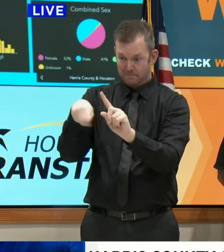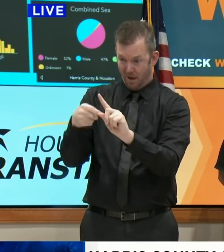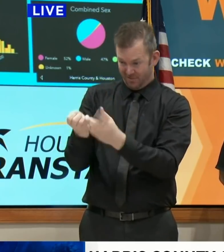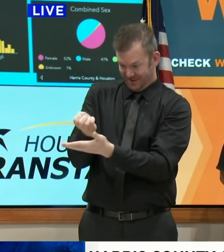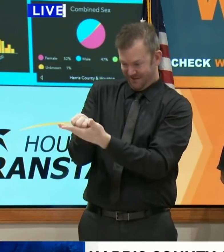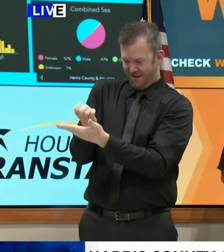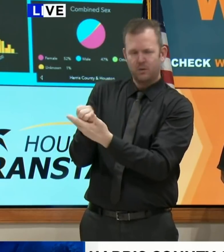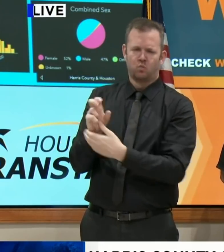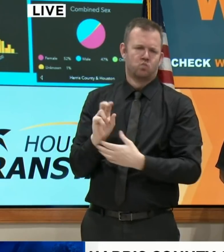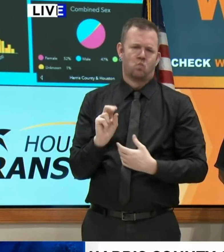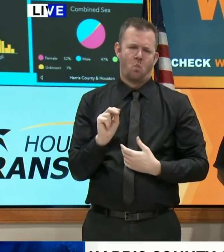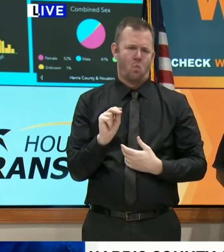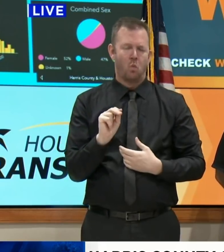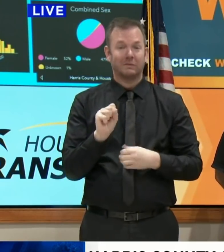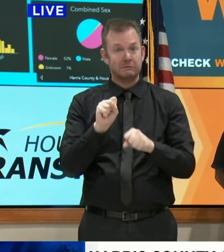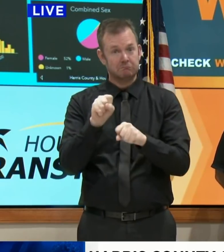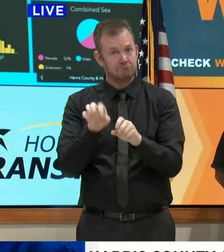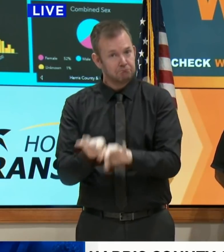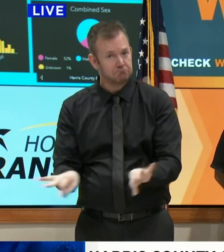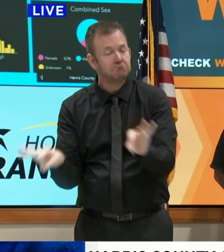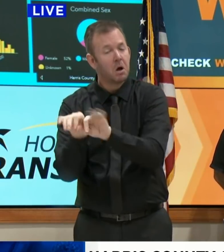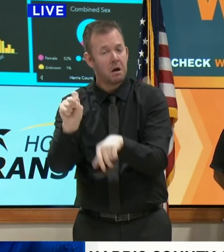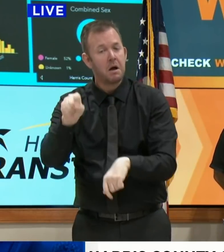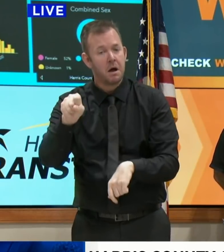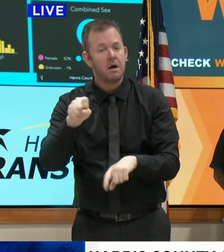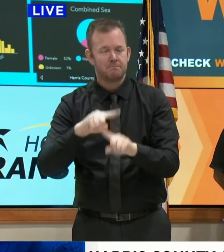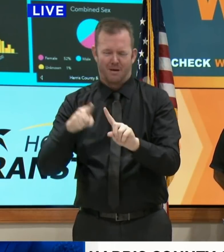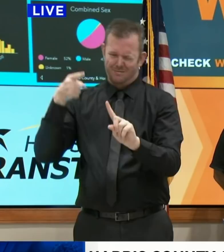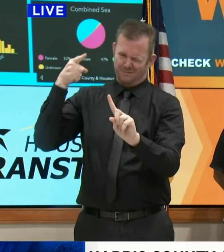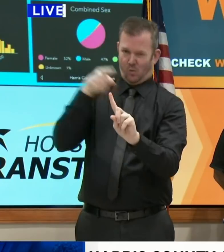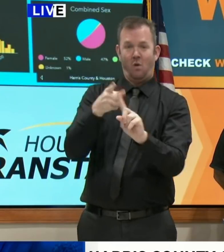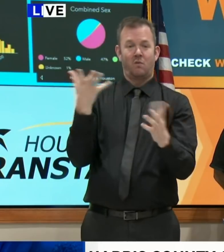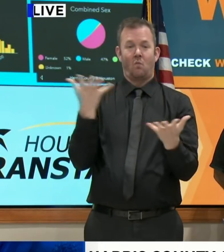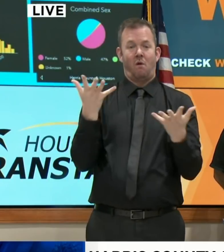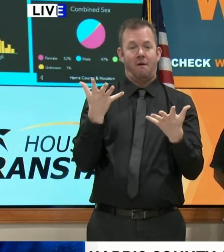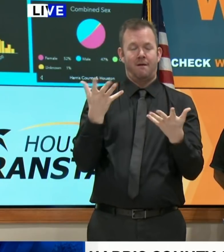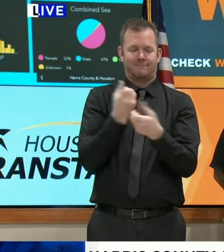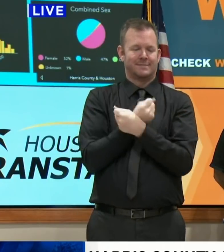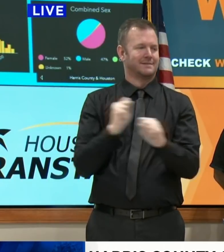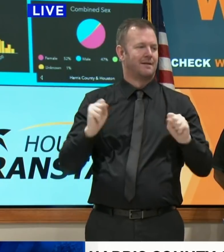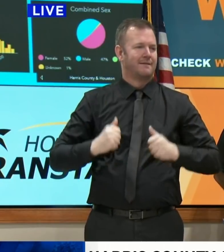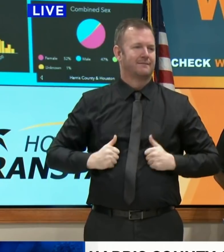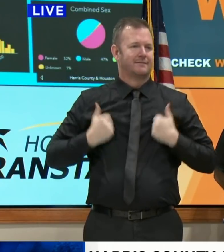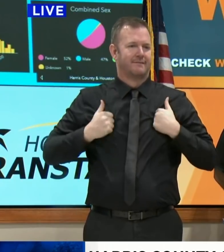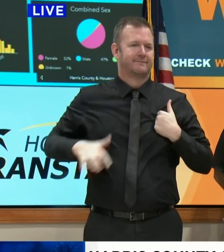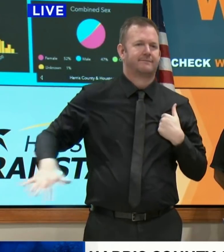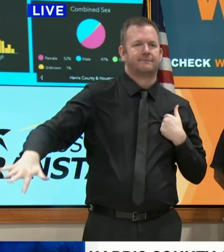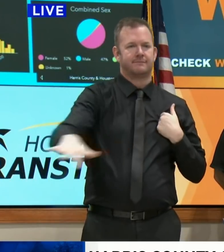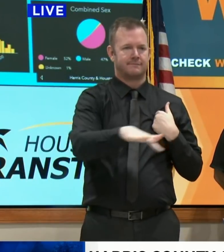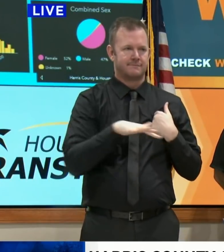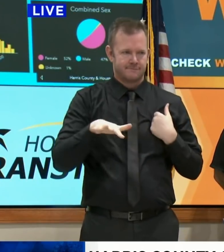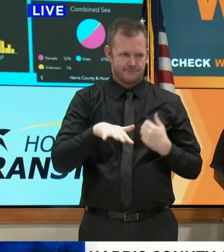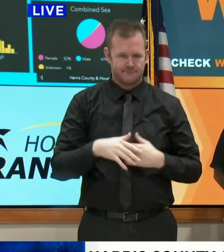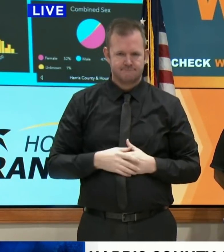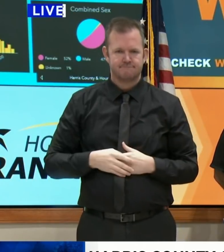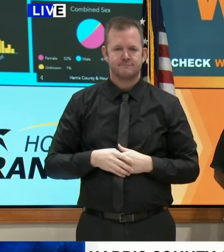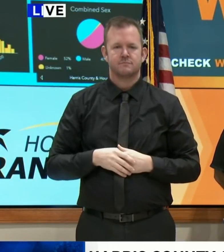Harris County. And so we need to make sure that our recovery to make sure that our recovery that are relief is more than that are relief is more than about getting our economy back about getting our economy back and yes we need to do that